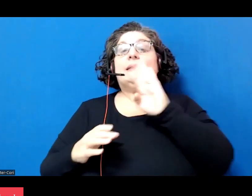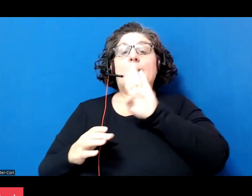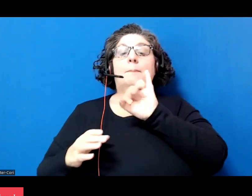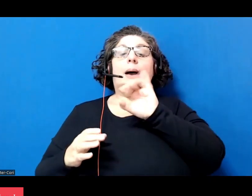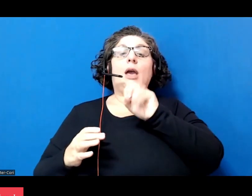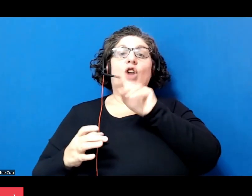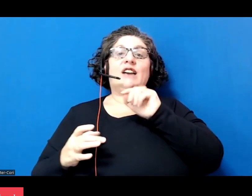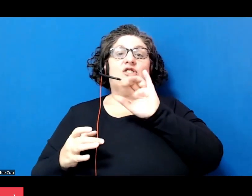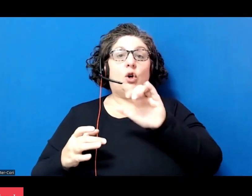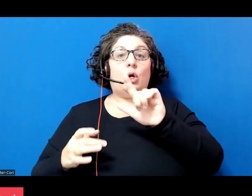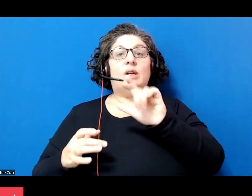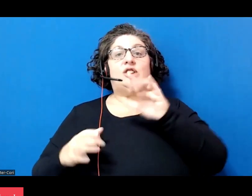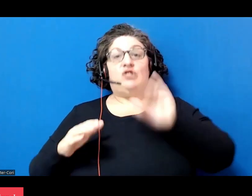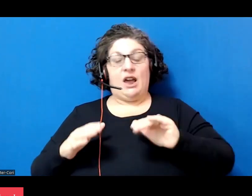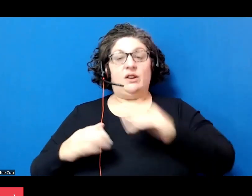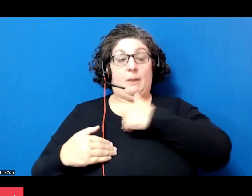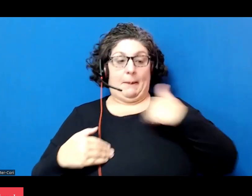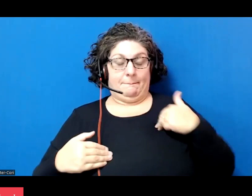an Indian tribe.